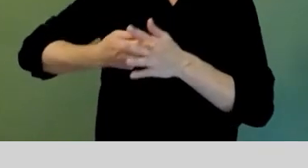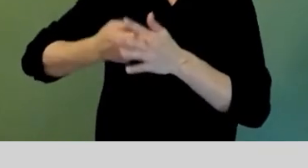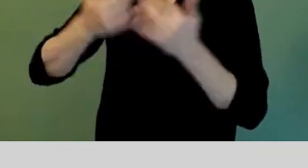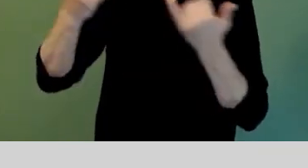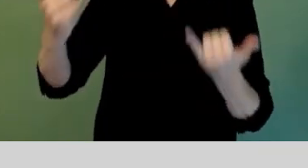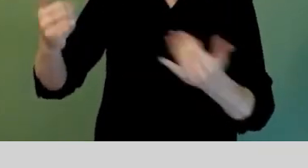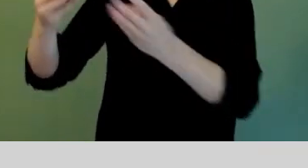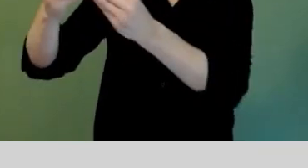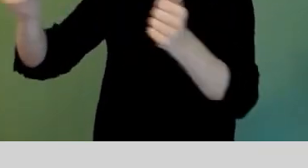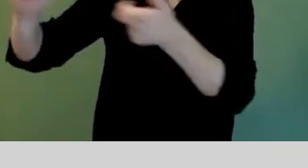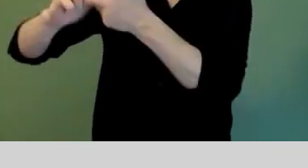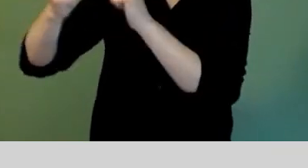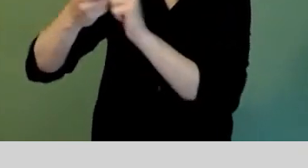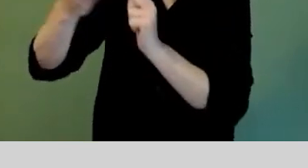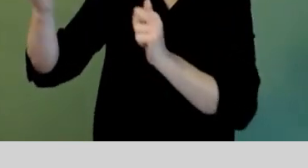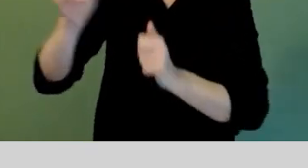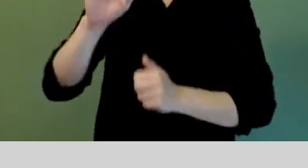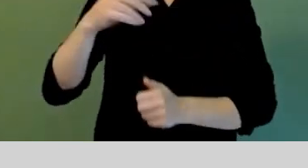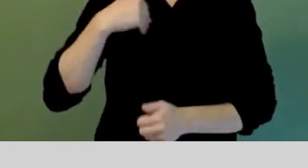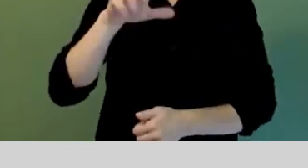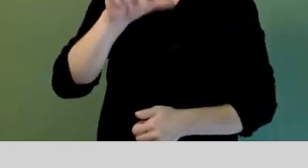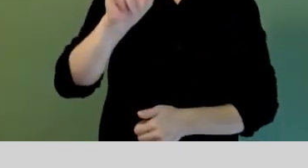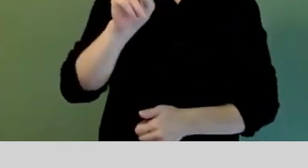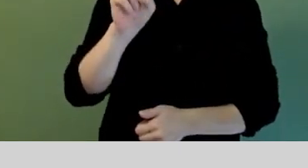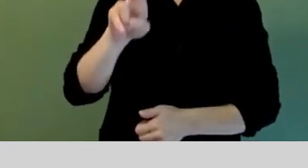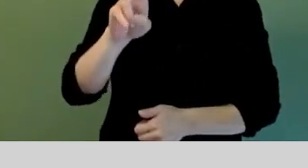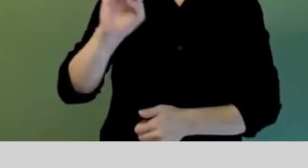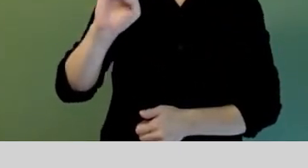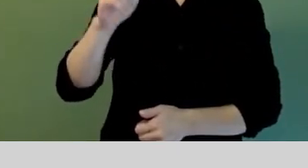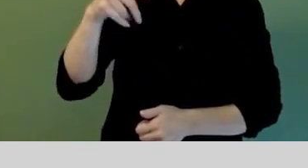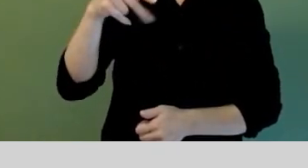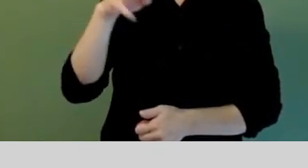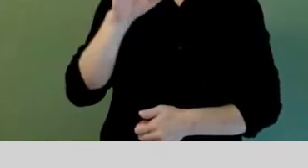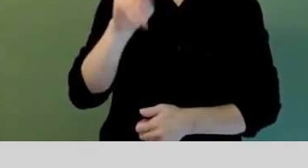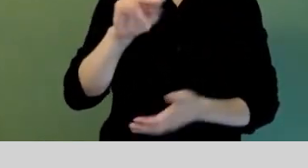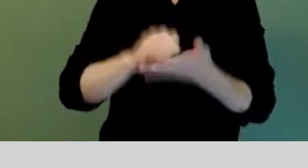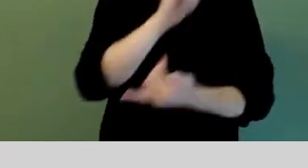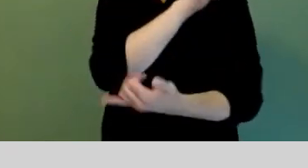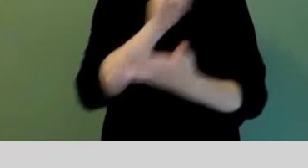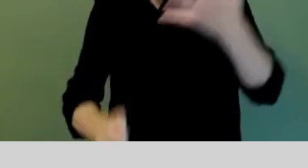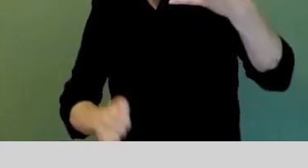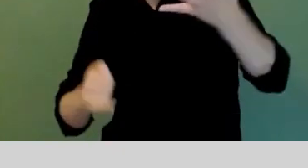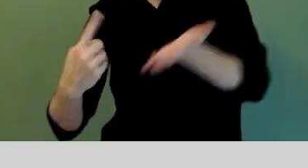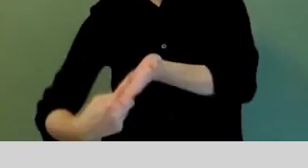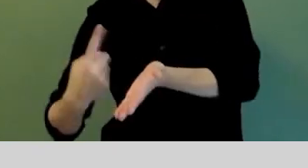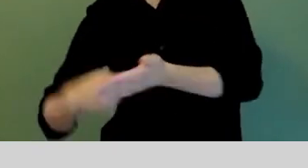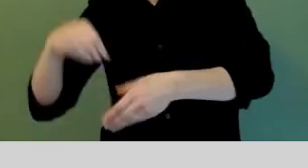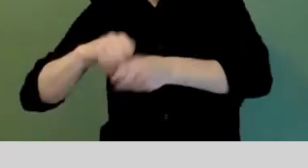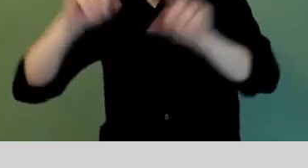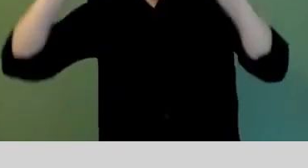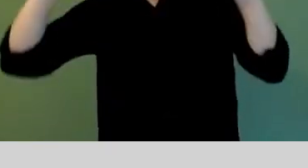If you have a lambda expression as the last argument inside the parentheses, you can pull that out of the parentheses